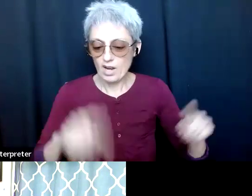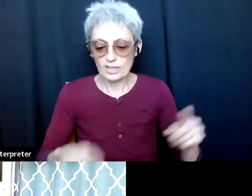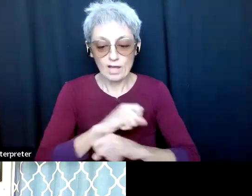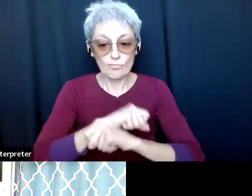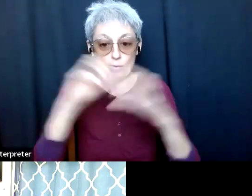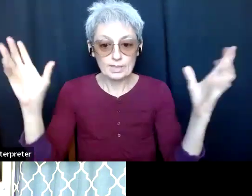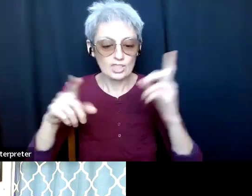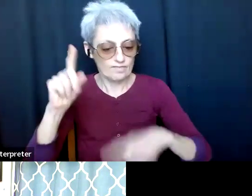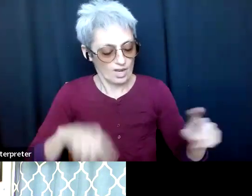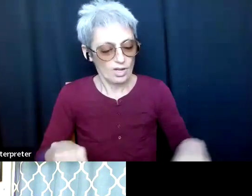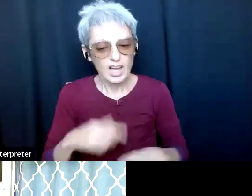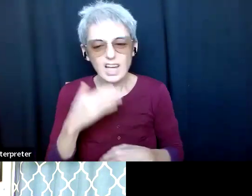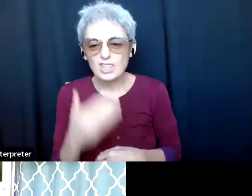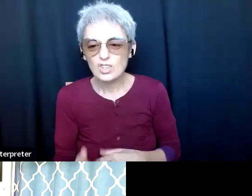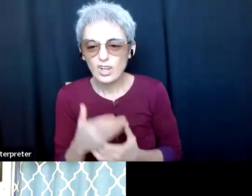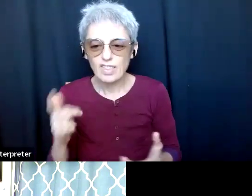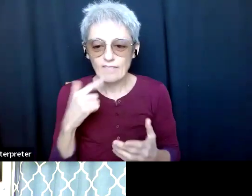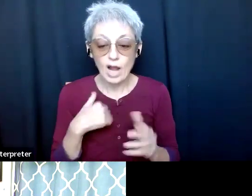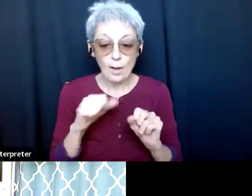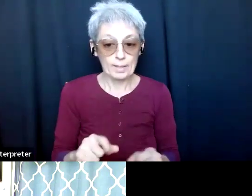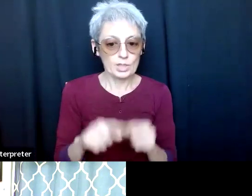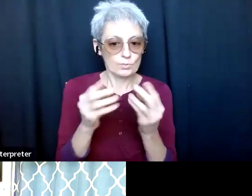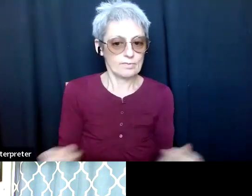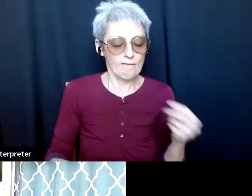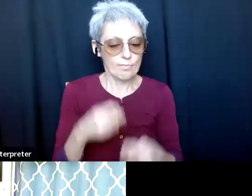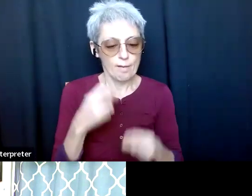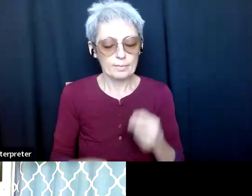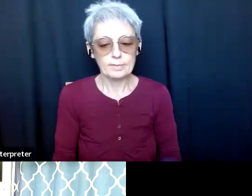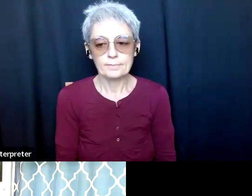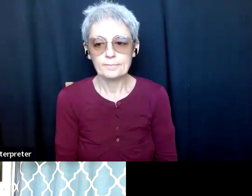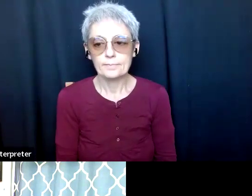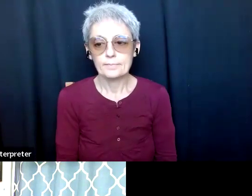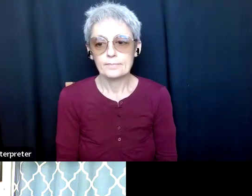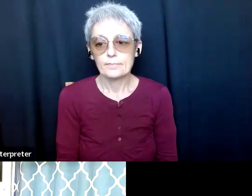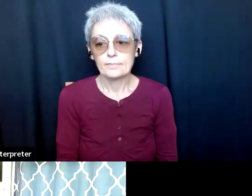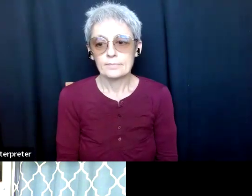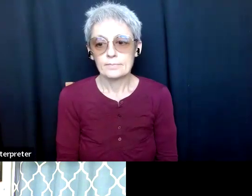Right, well, I think you've answered everybody's questions.